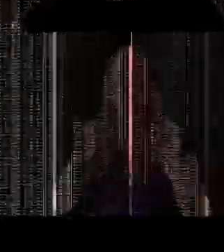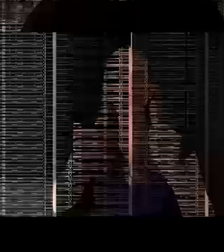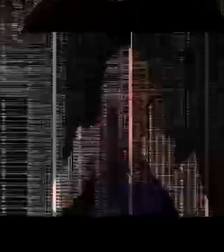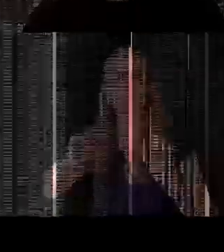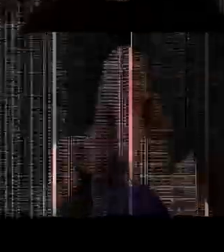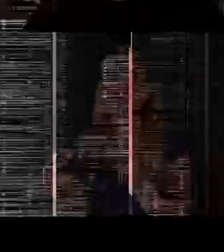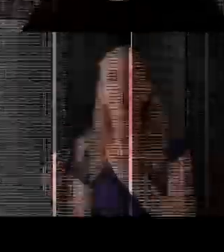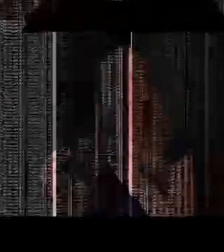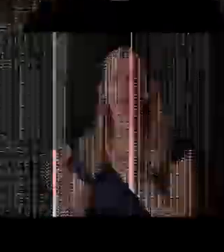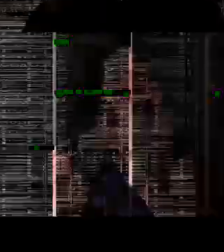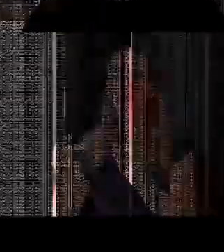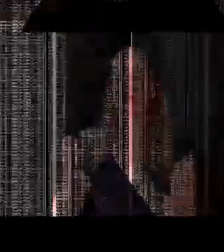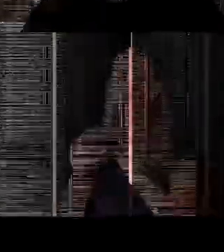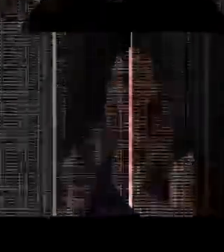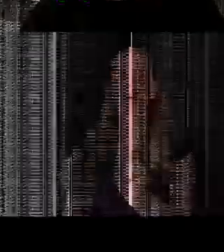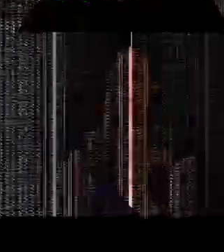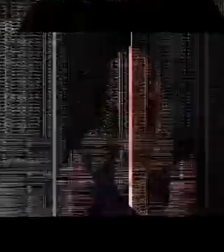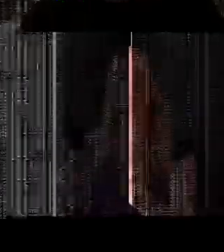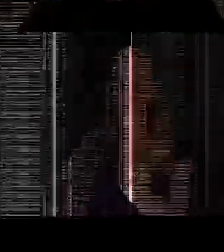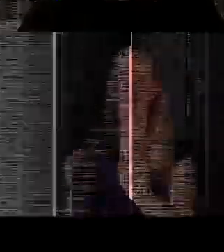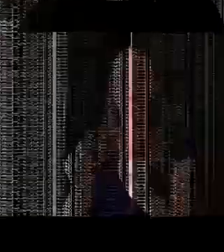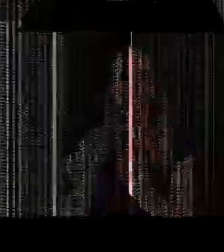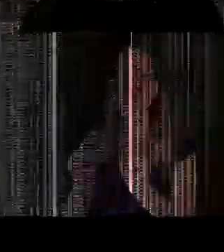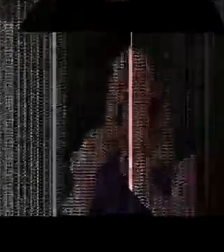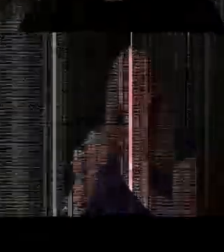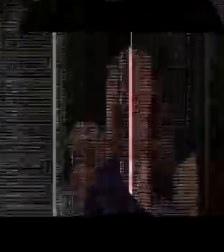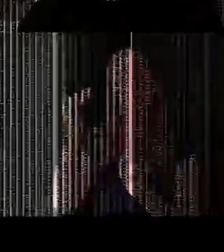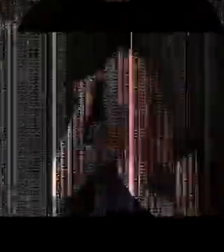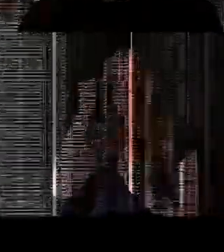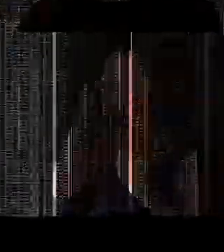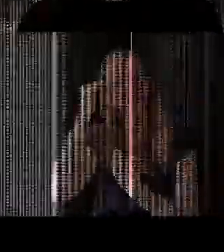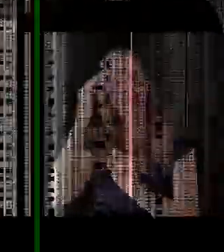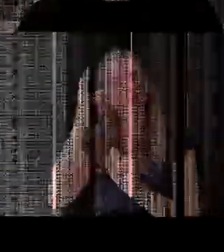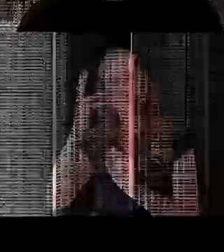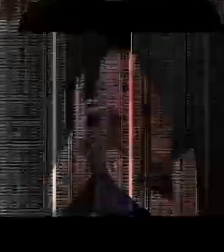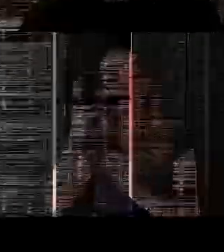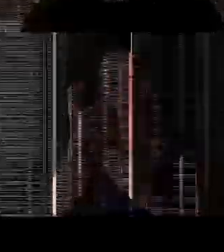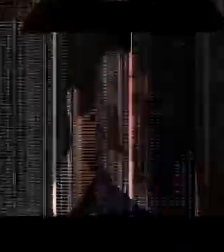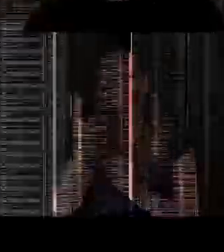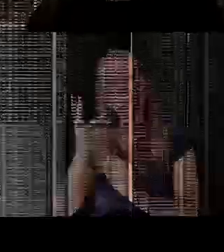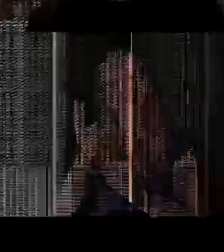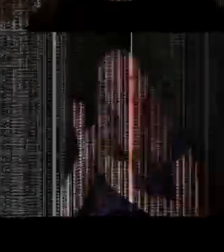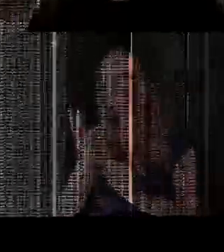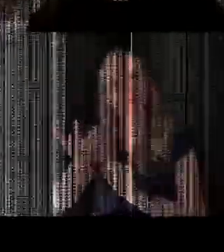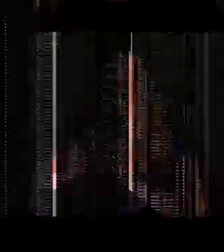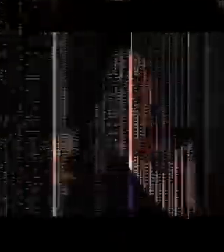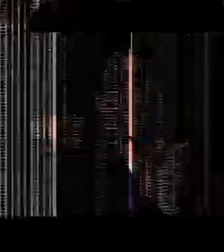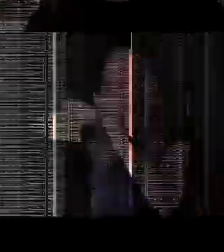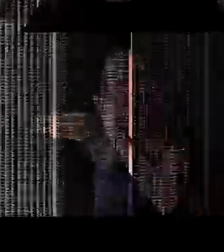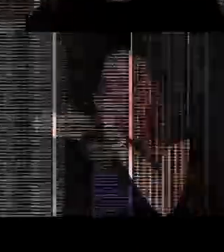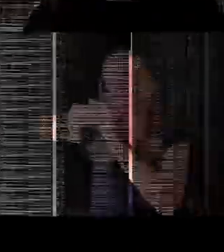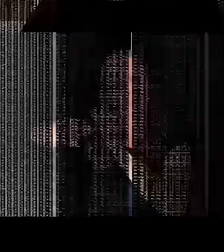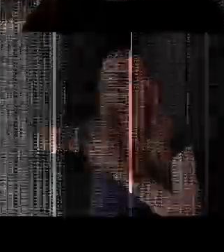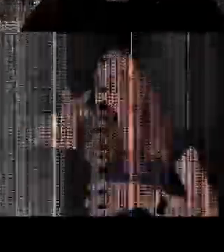trying to expand your knowledge so you have a greater understanding so you are able to address